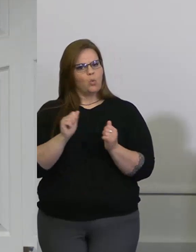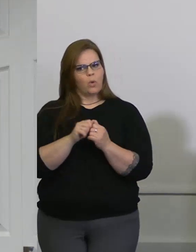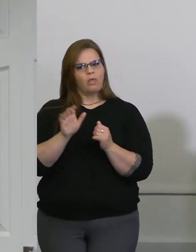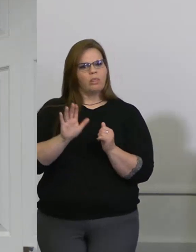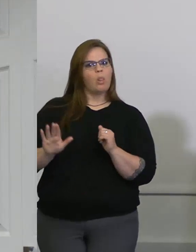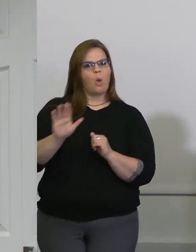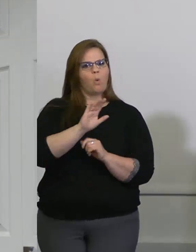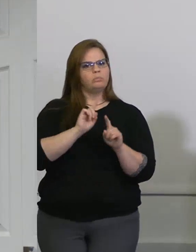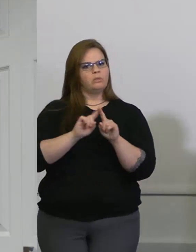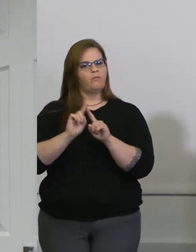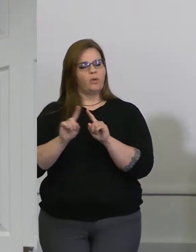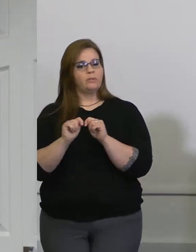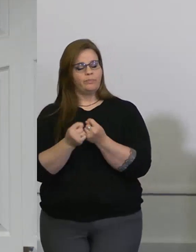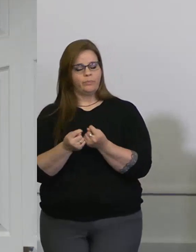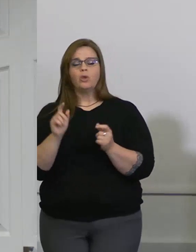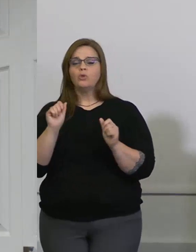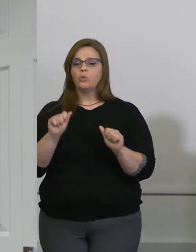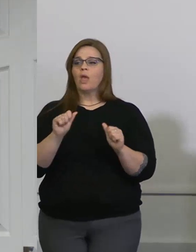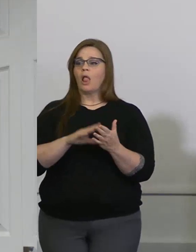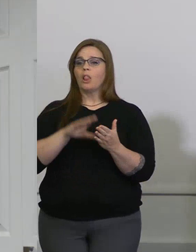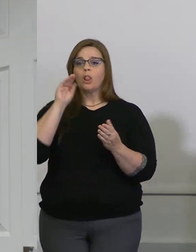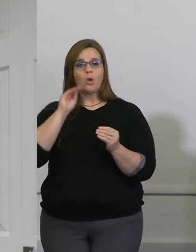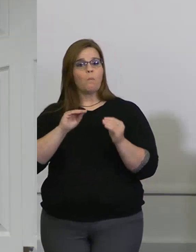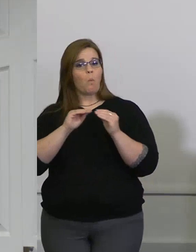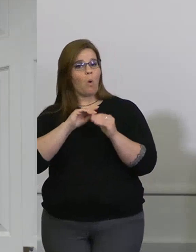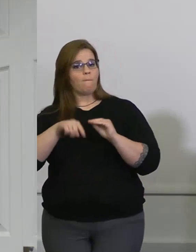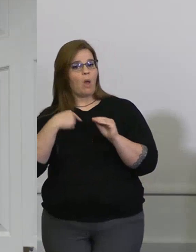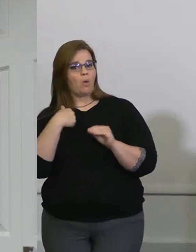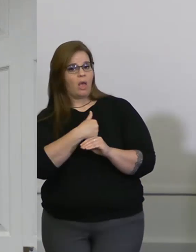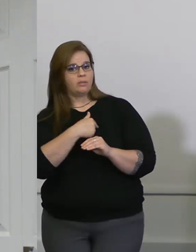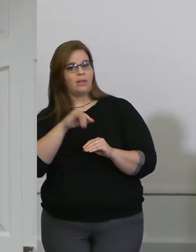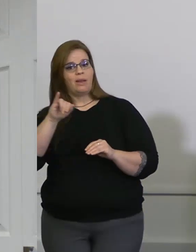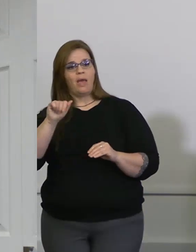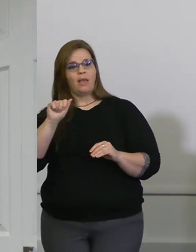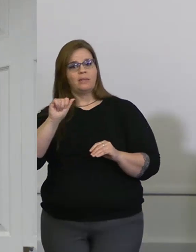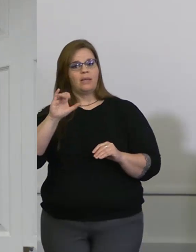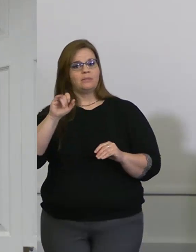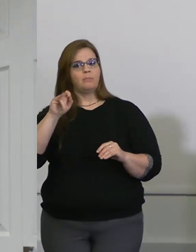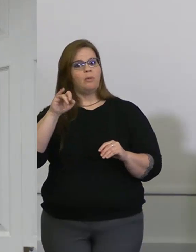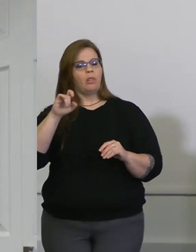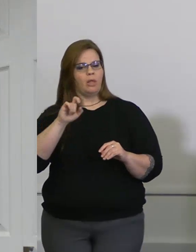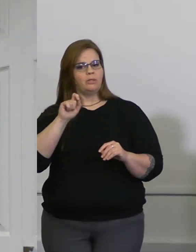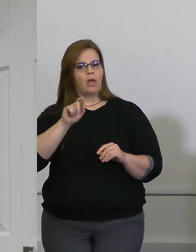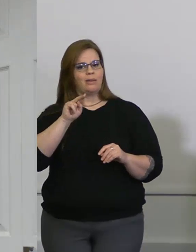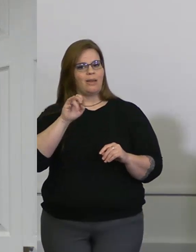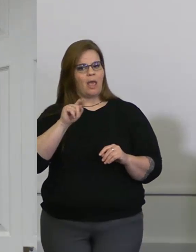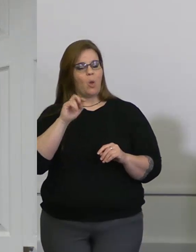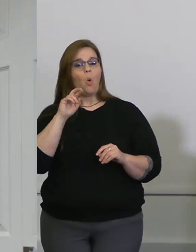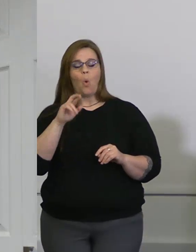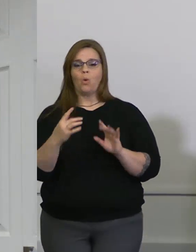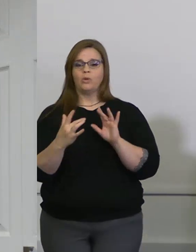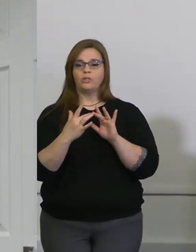You can learn more about us at iaccessible.net or you can just reach out to me, Manish at ixspull.net.